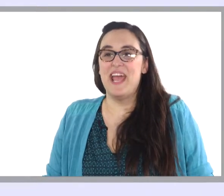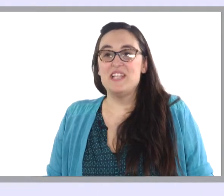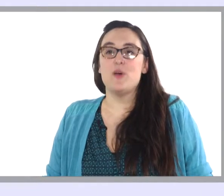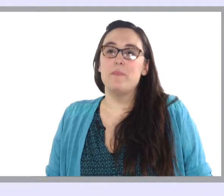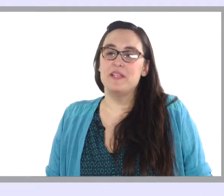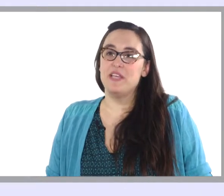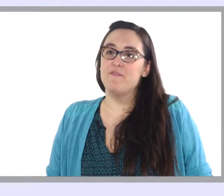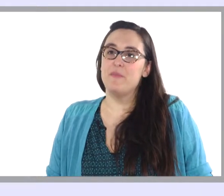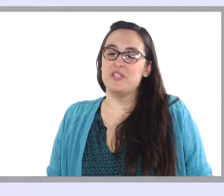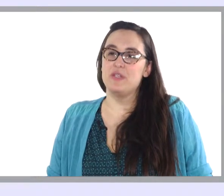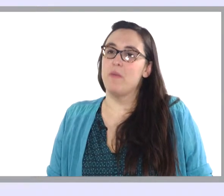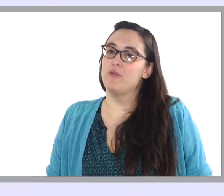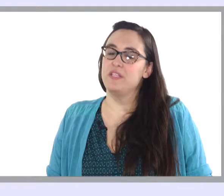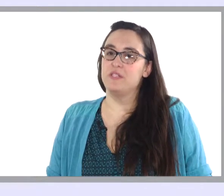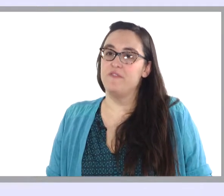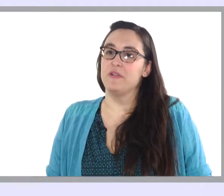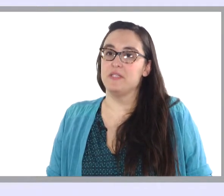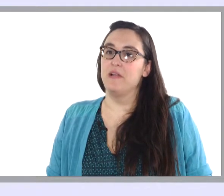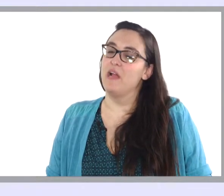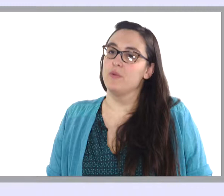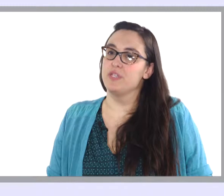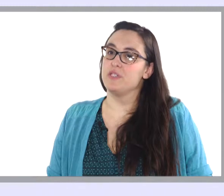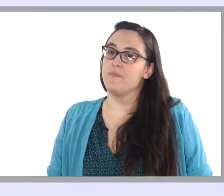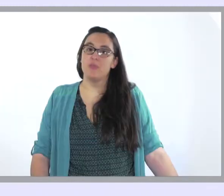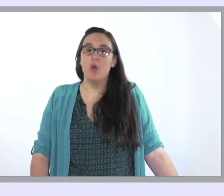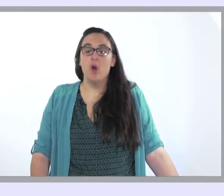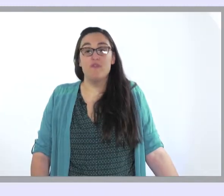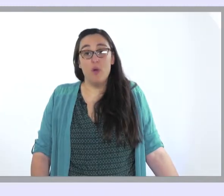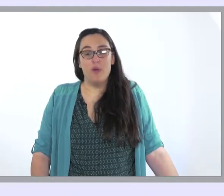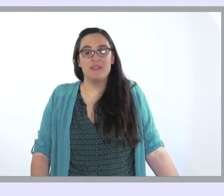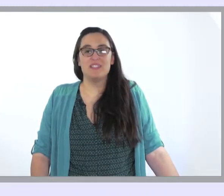and basic information about the different languages. Of course,